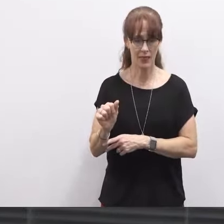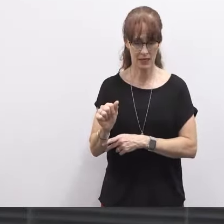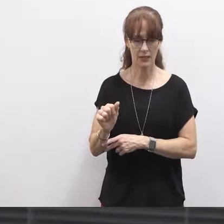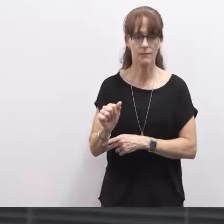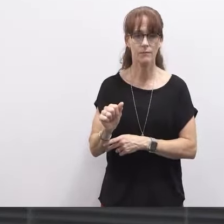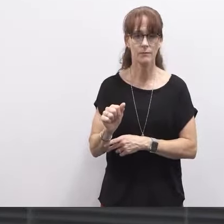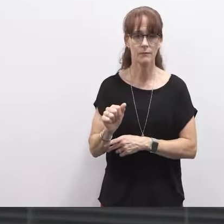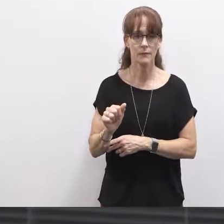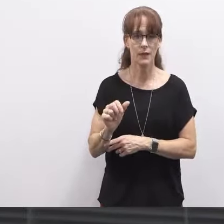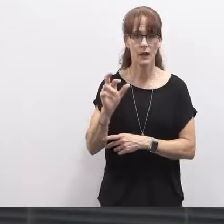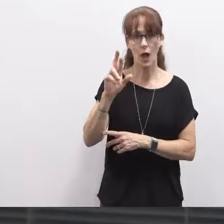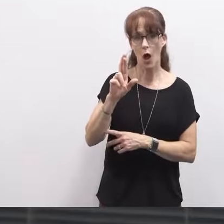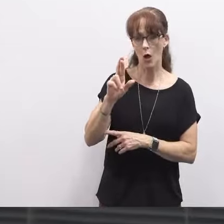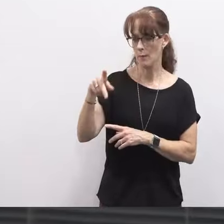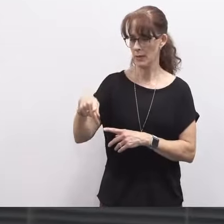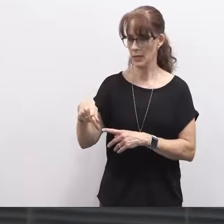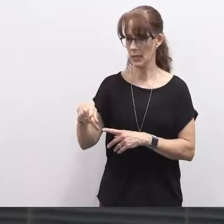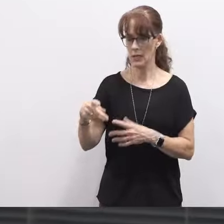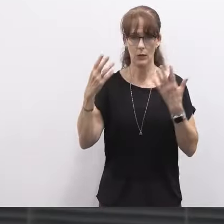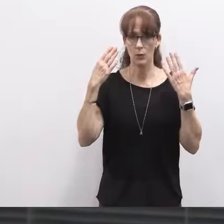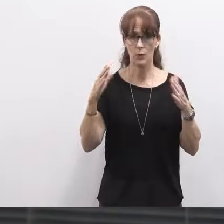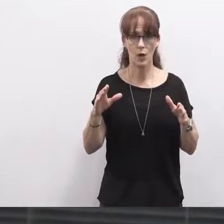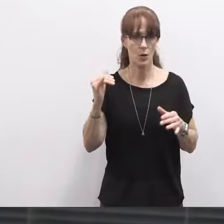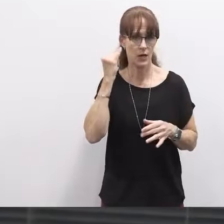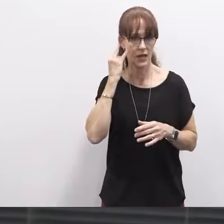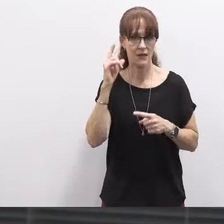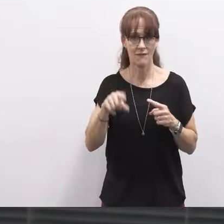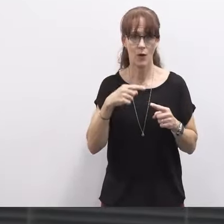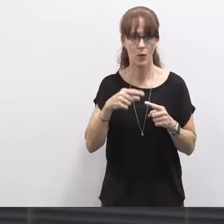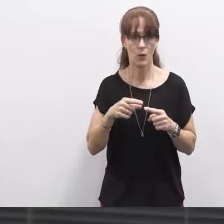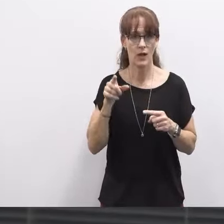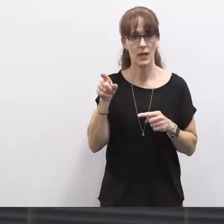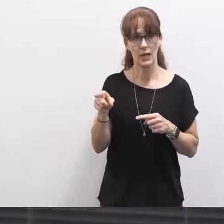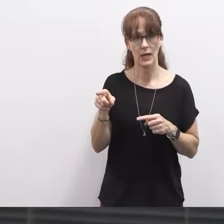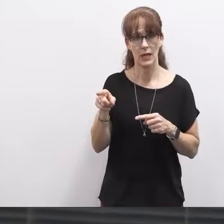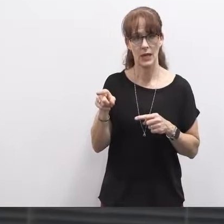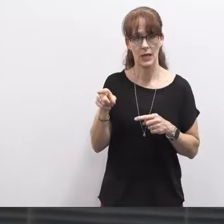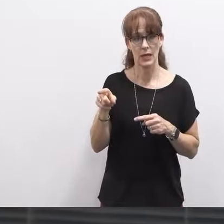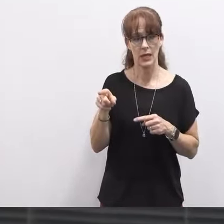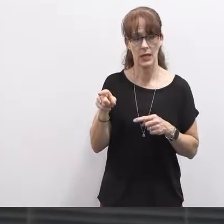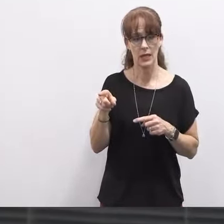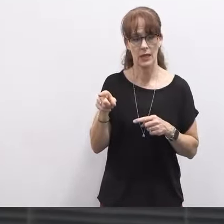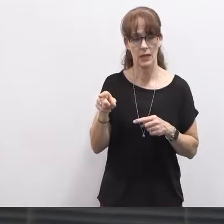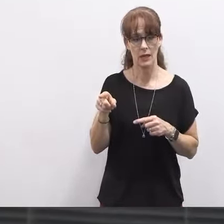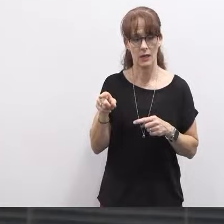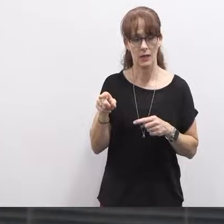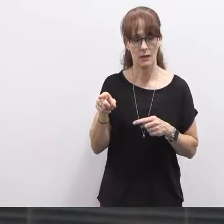He has RP. We do not know if or when he will- [Dr. Benitez] Can you please put your mask over your nose? Yes.